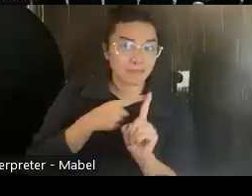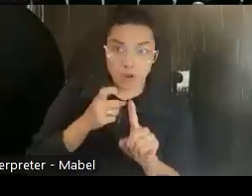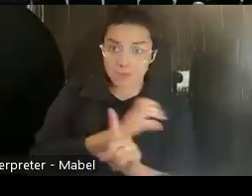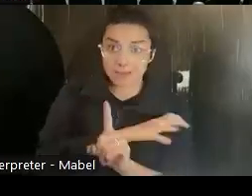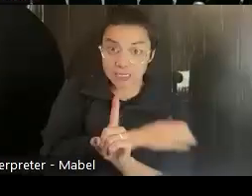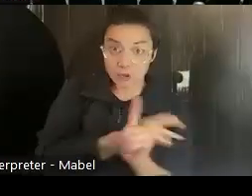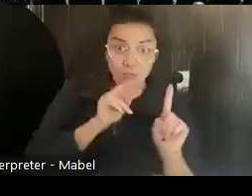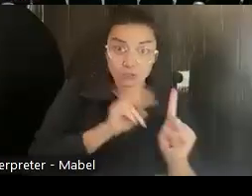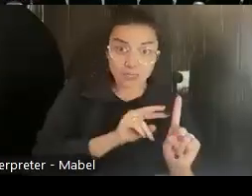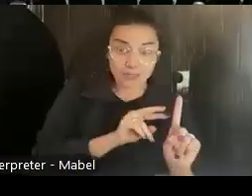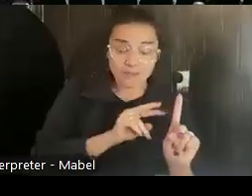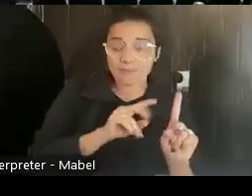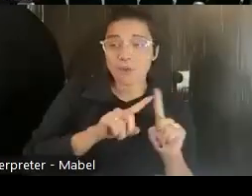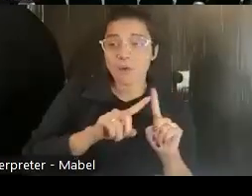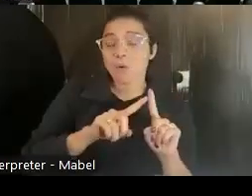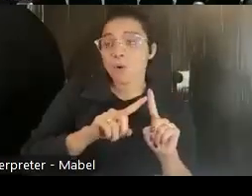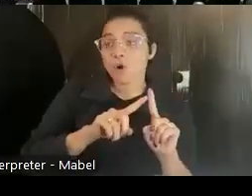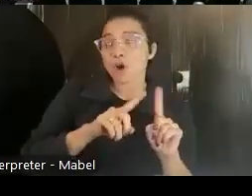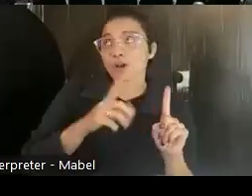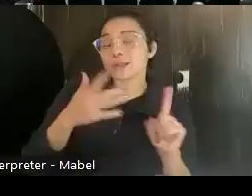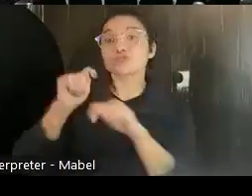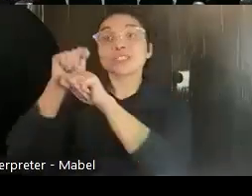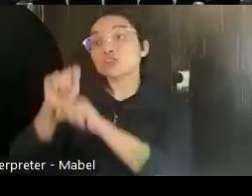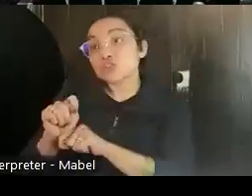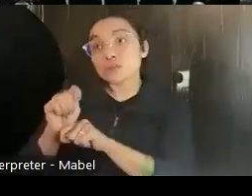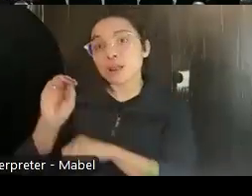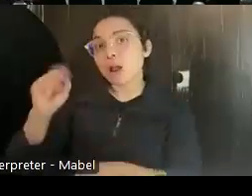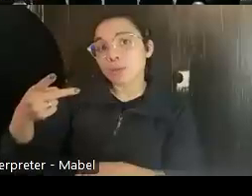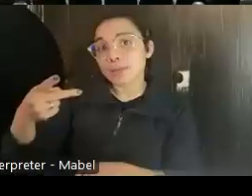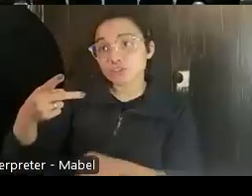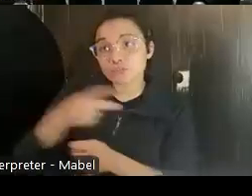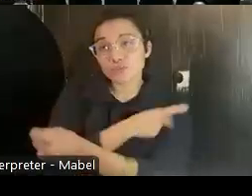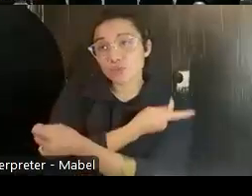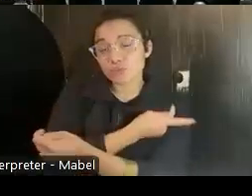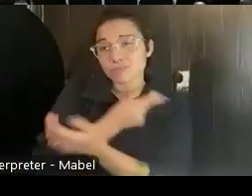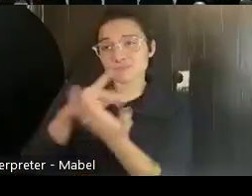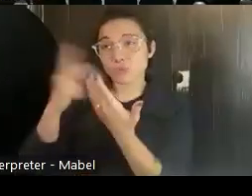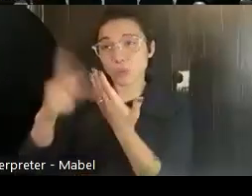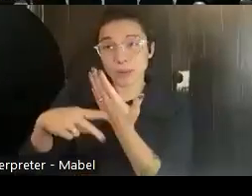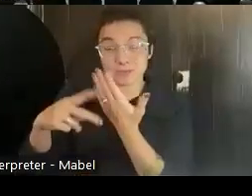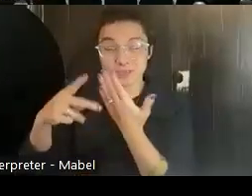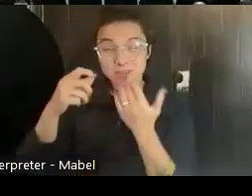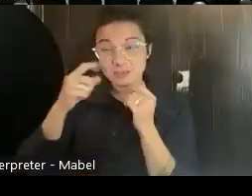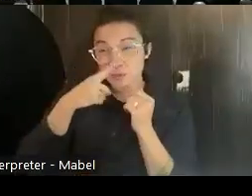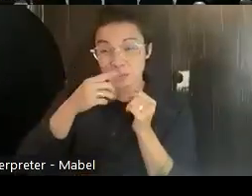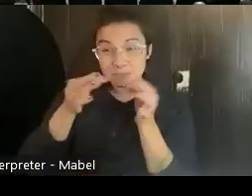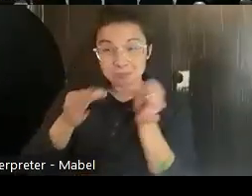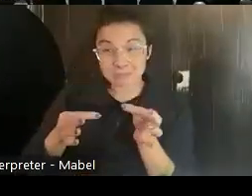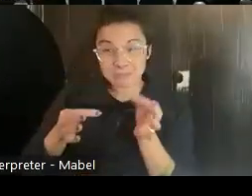or dissimilar to maybe your more traditional outpatient programs I'm just curious if you could speak a little bit more to that I think Linda should answer that and I'm G to piggy back